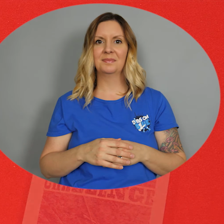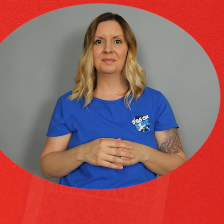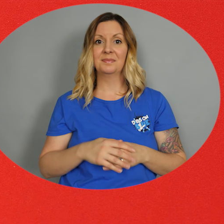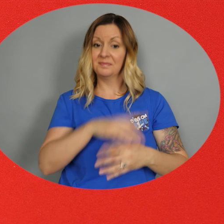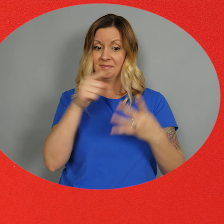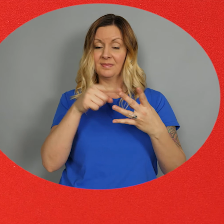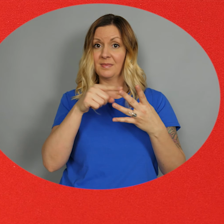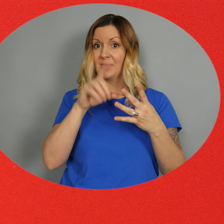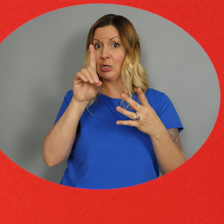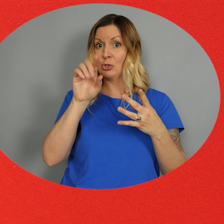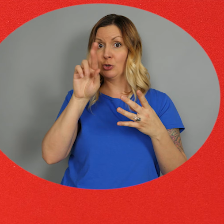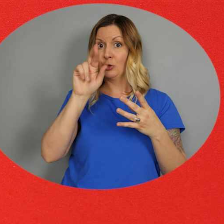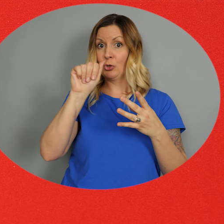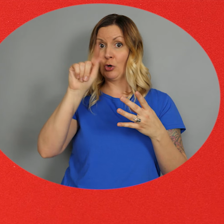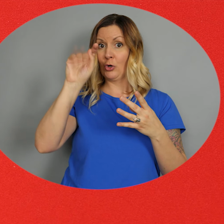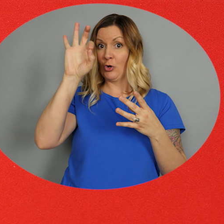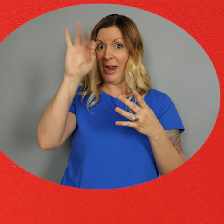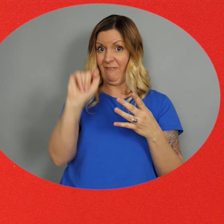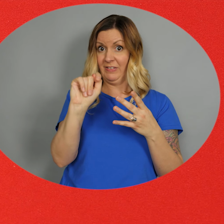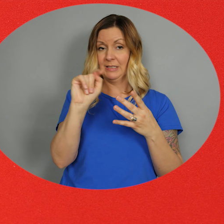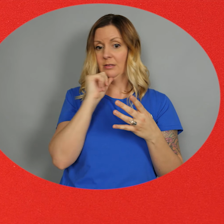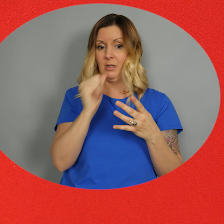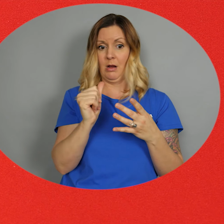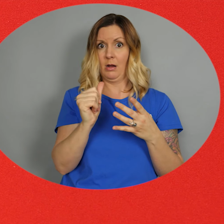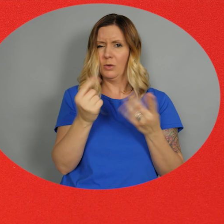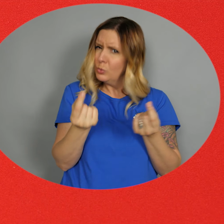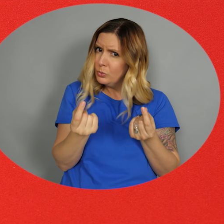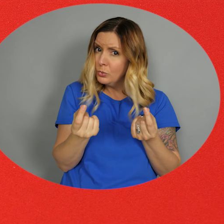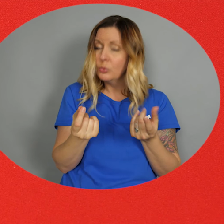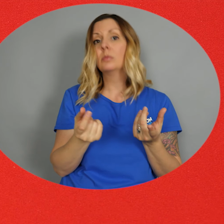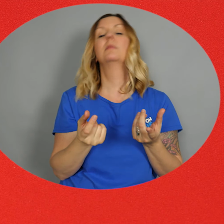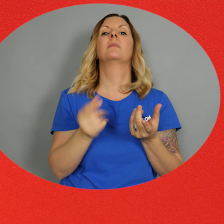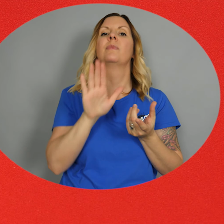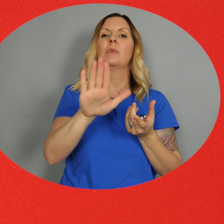the Draft Step, you don’t perform a draft at all, instead you take all of the cards